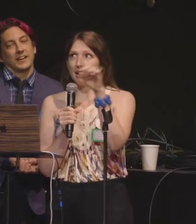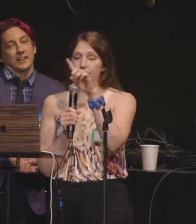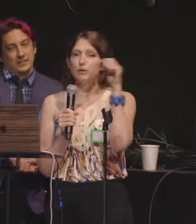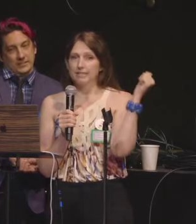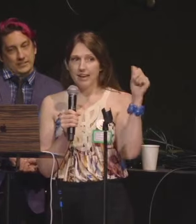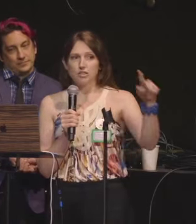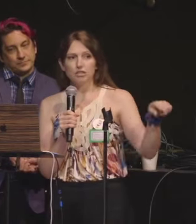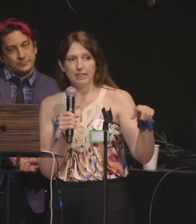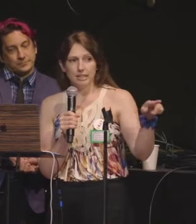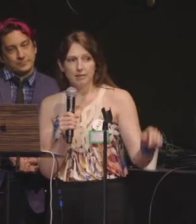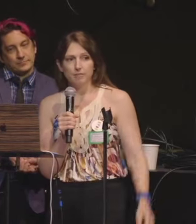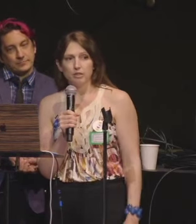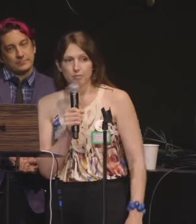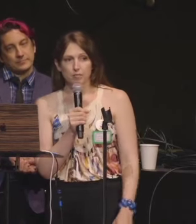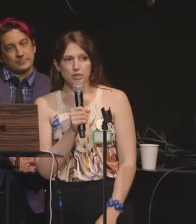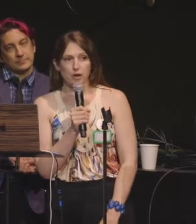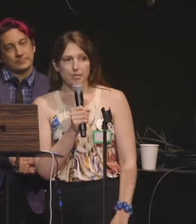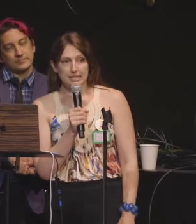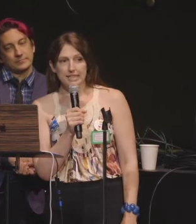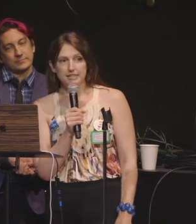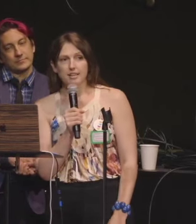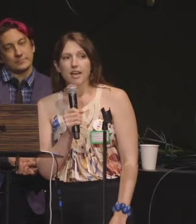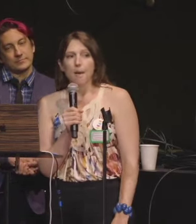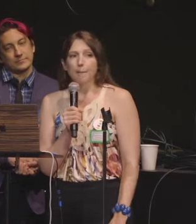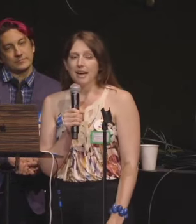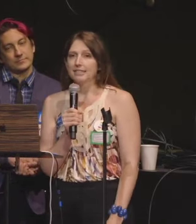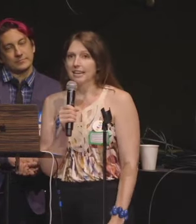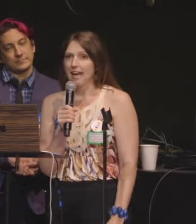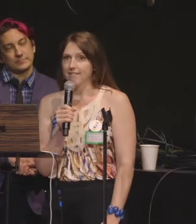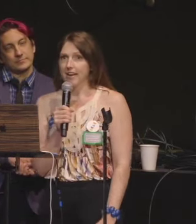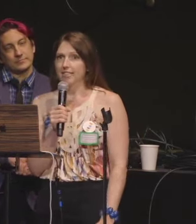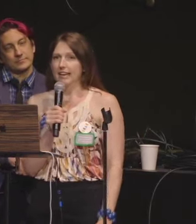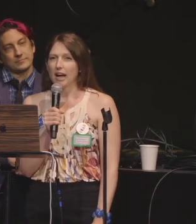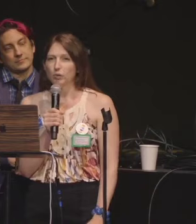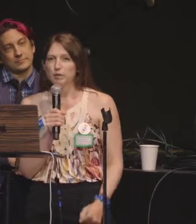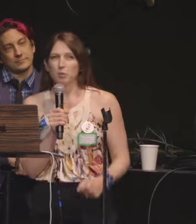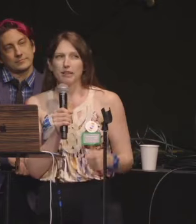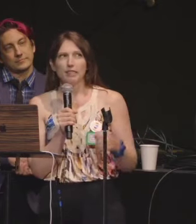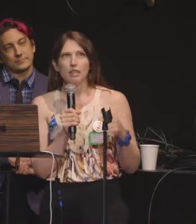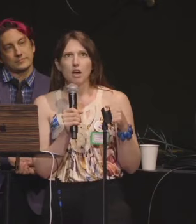You might have noticed that during the scene. Because I find that helps with,